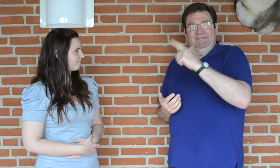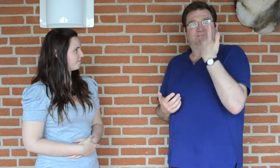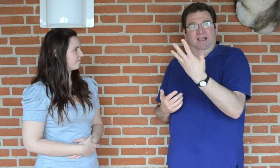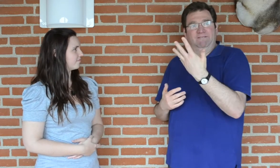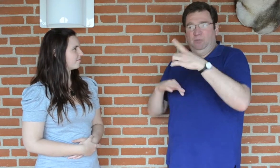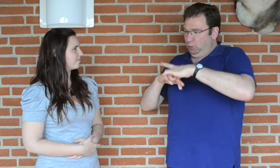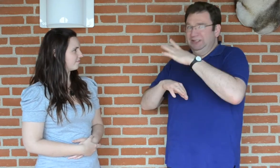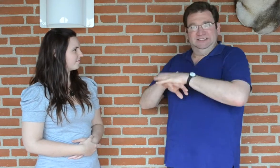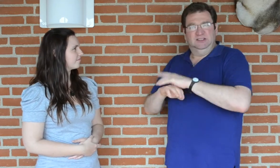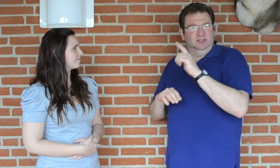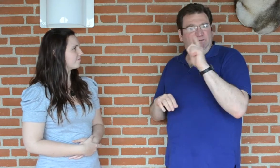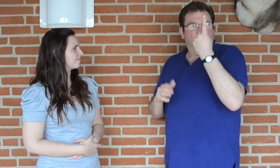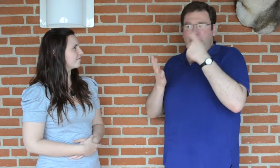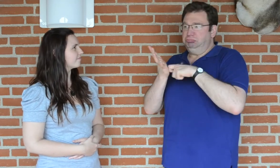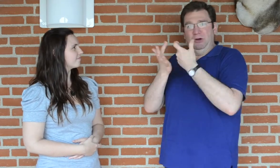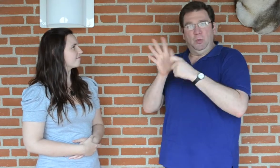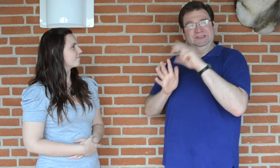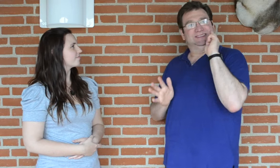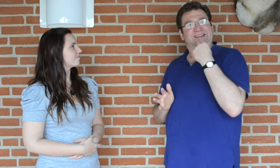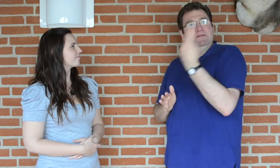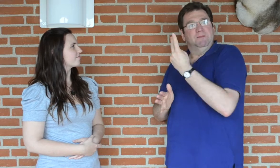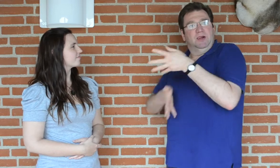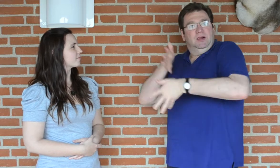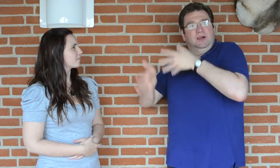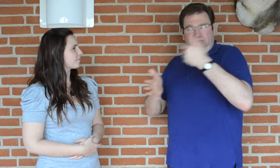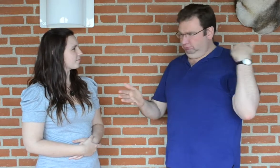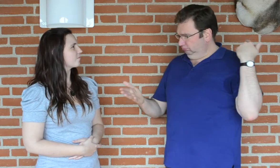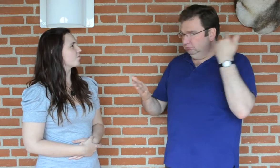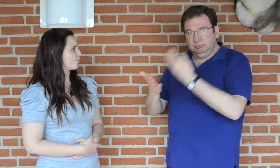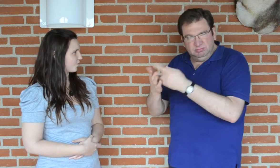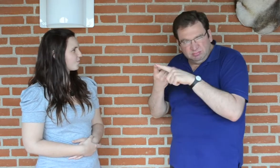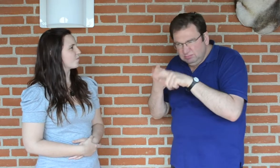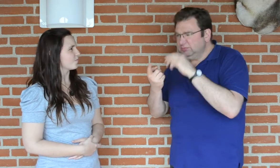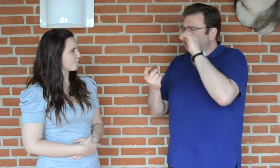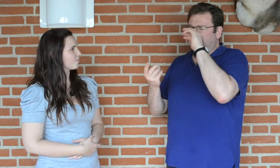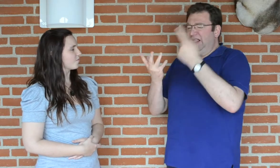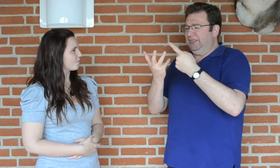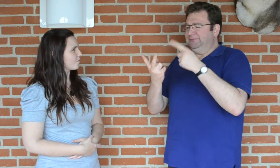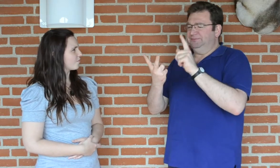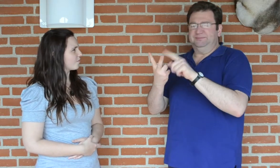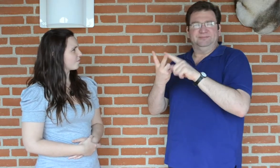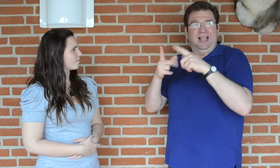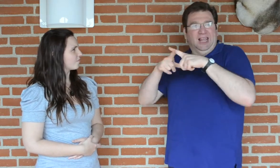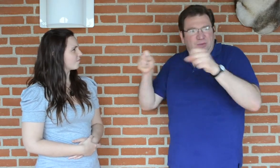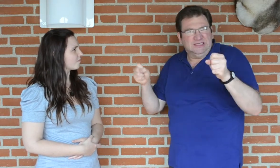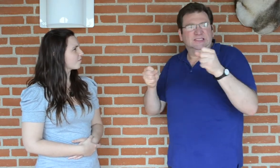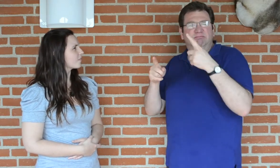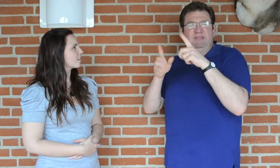since 1575. There is a record of the first wedding where a Deaf couple signed their vows. There's also linguistic